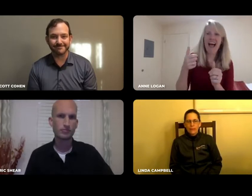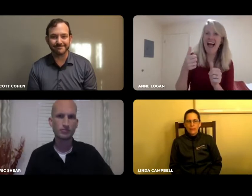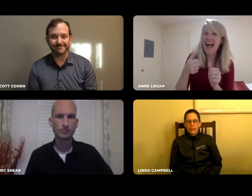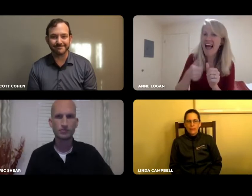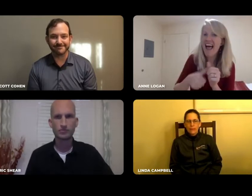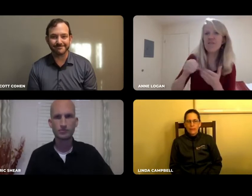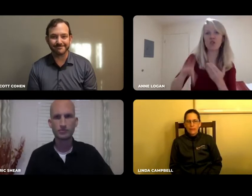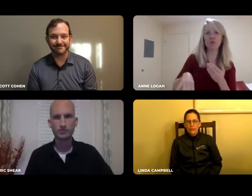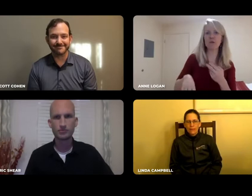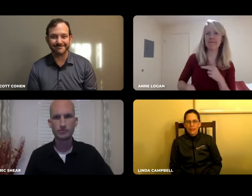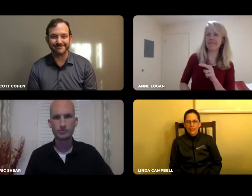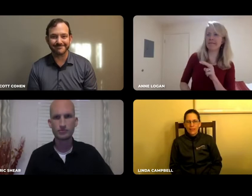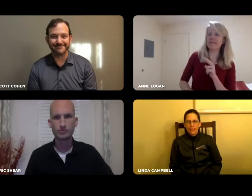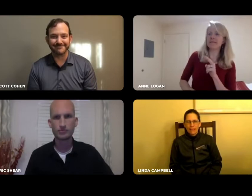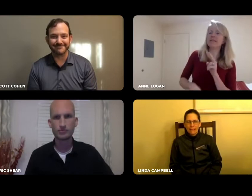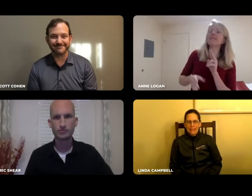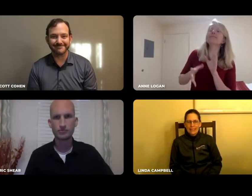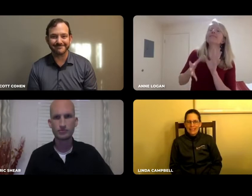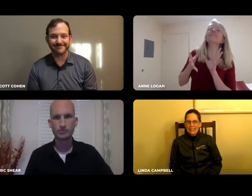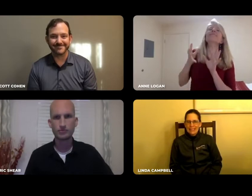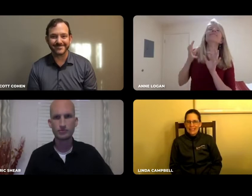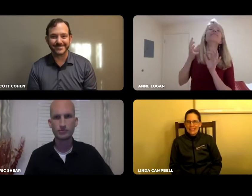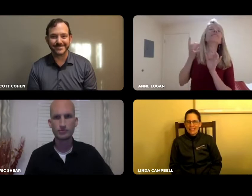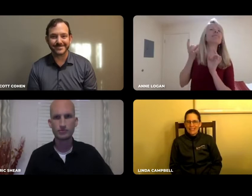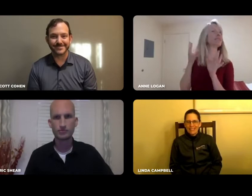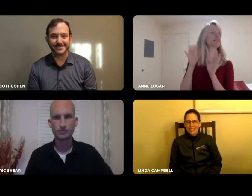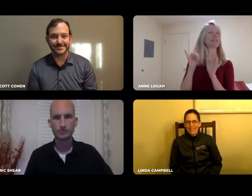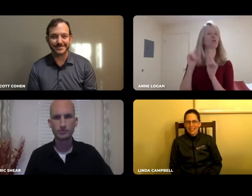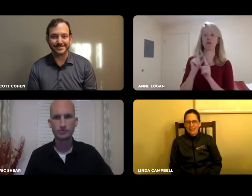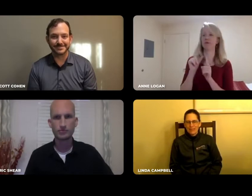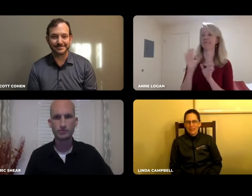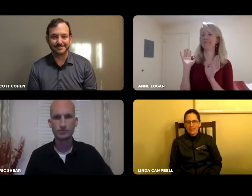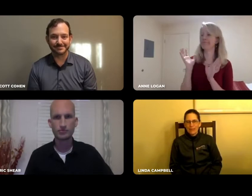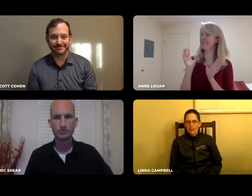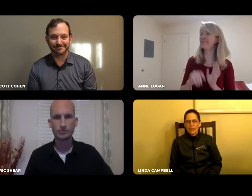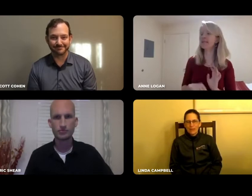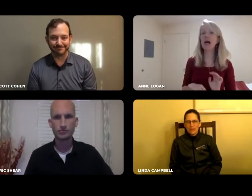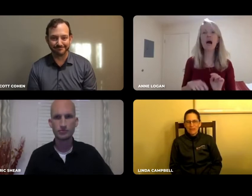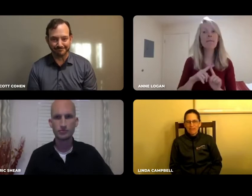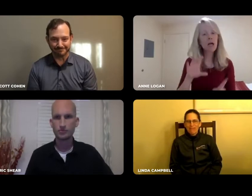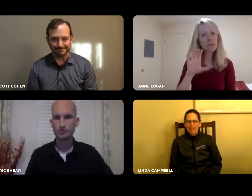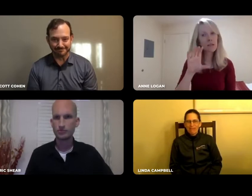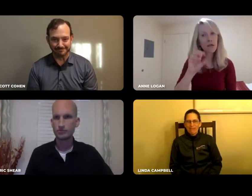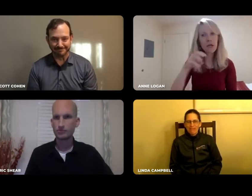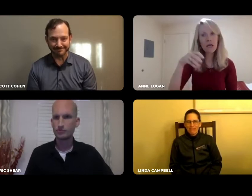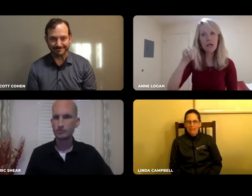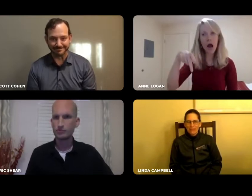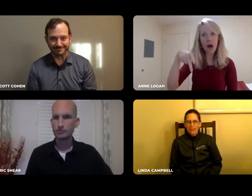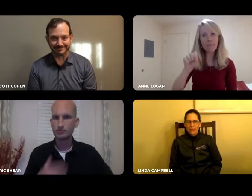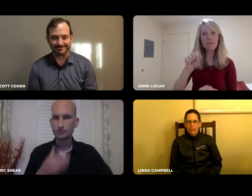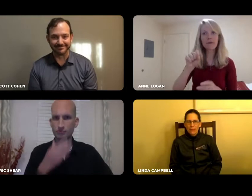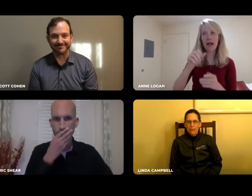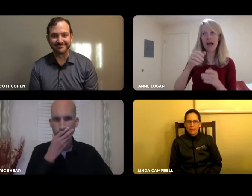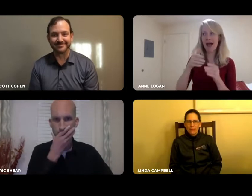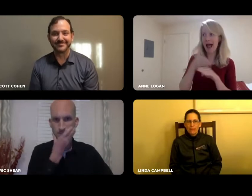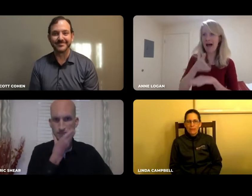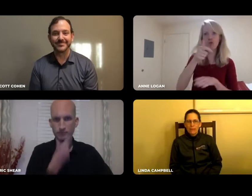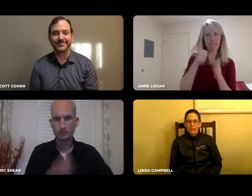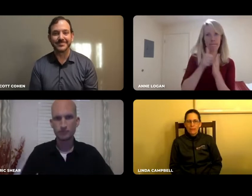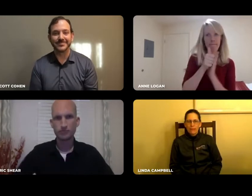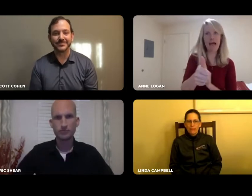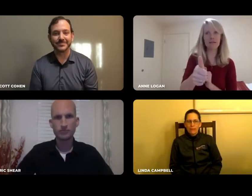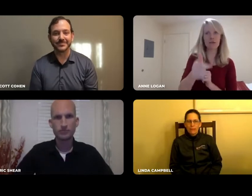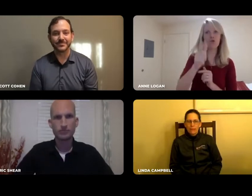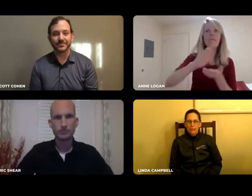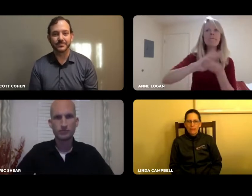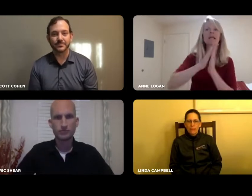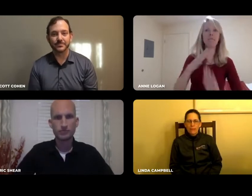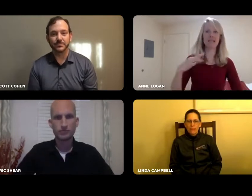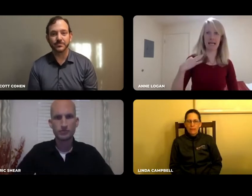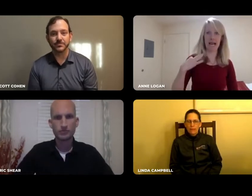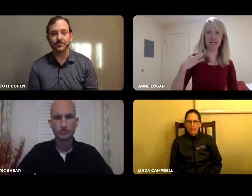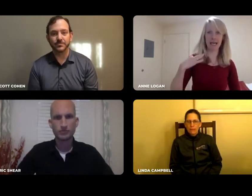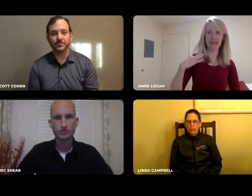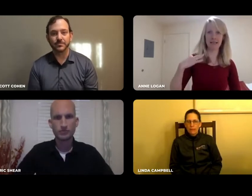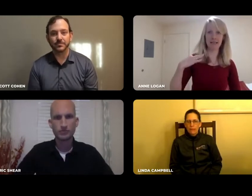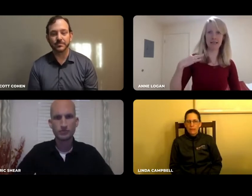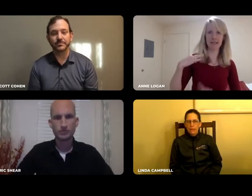every student hates that word -- "Comp" You become a candidate